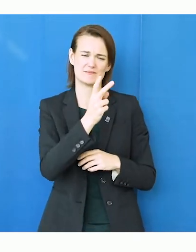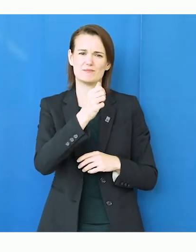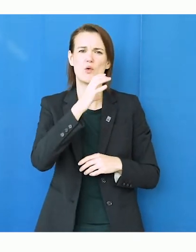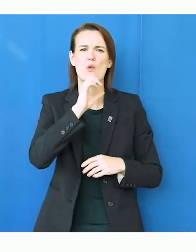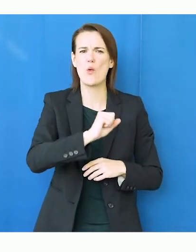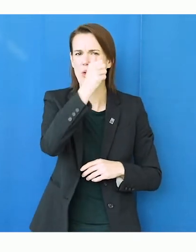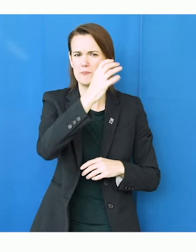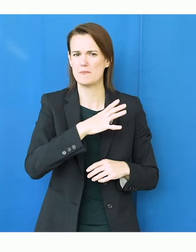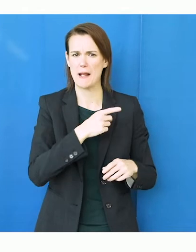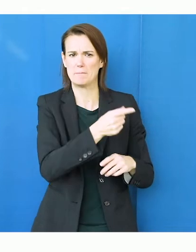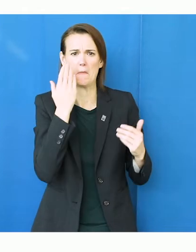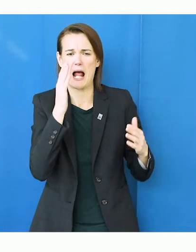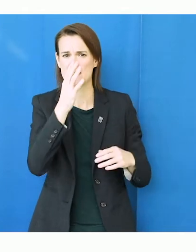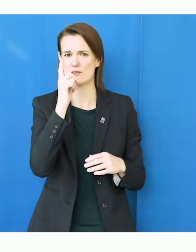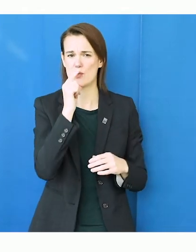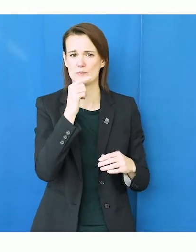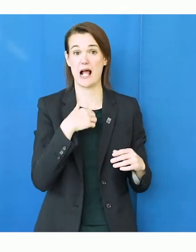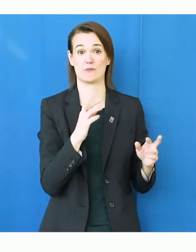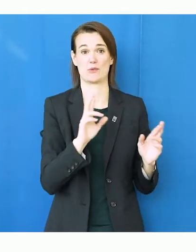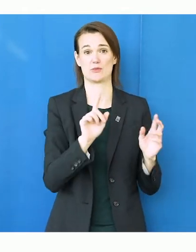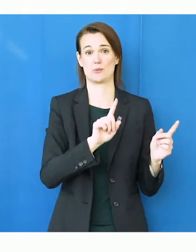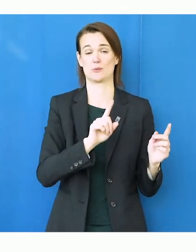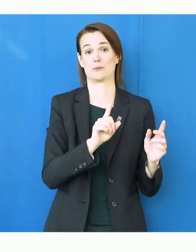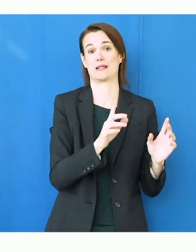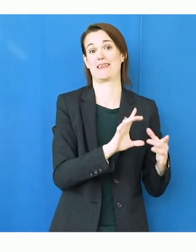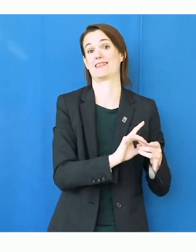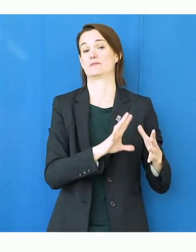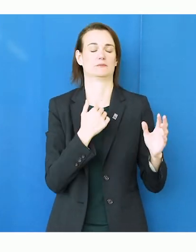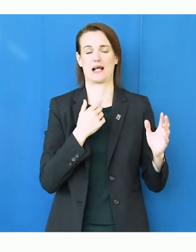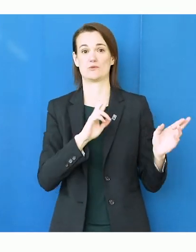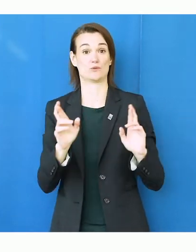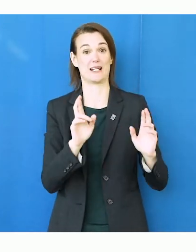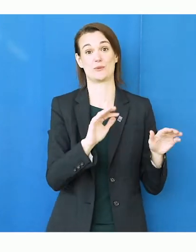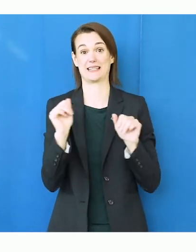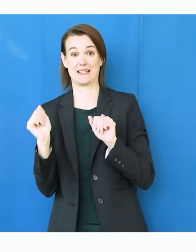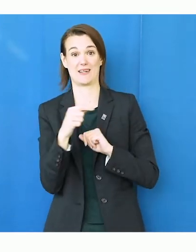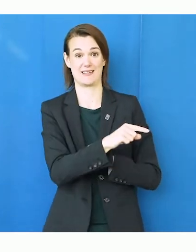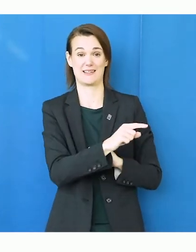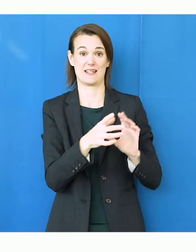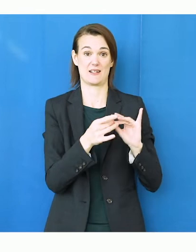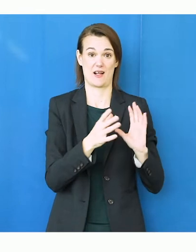Before I left, he called out to me and said” young man. Life is short, do not hate.